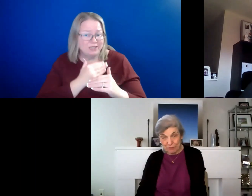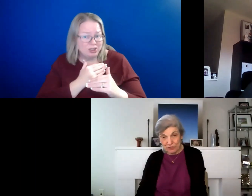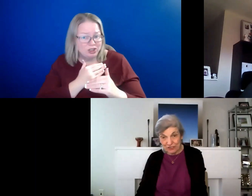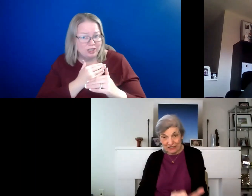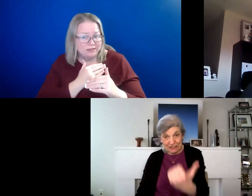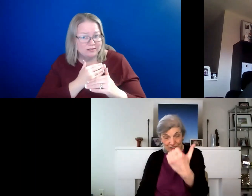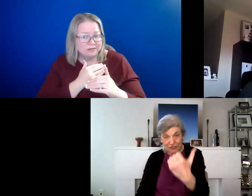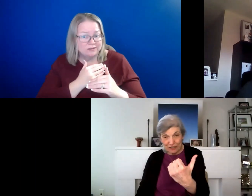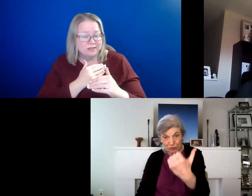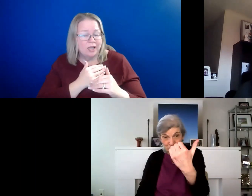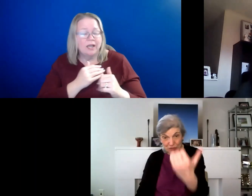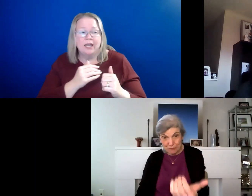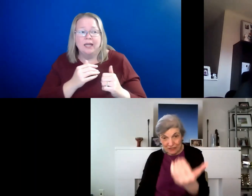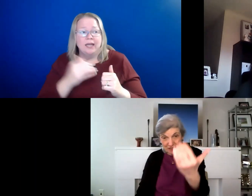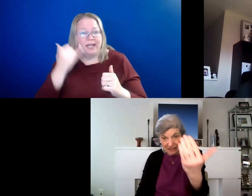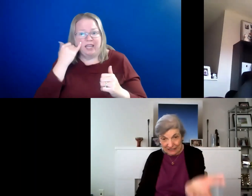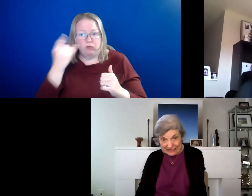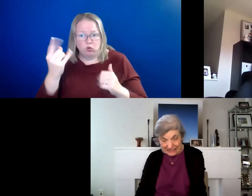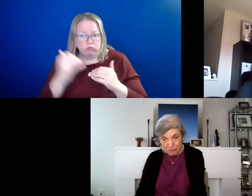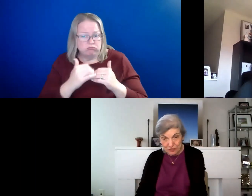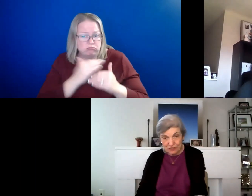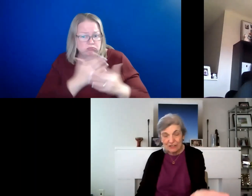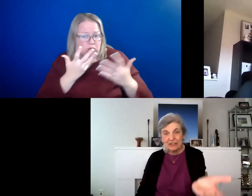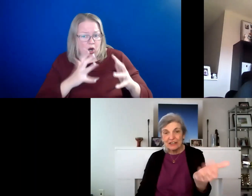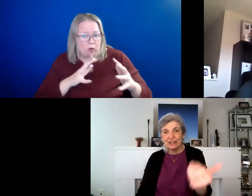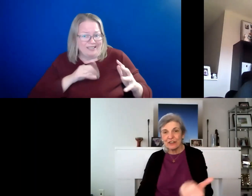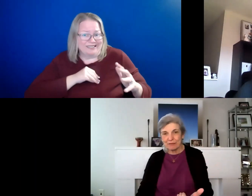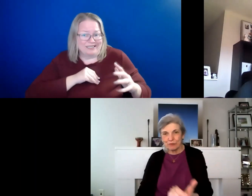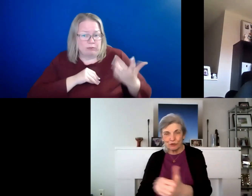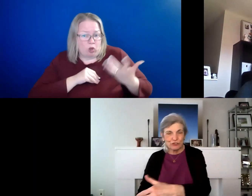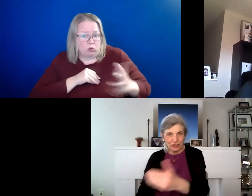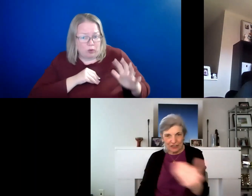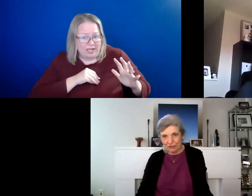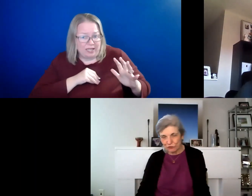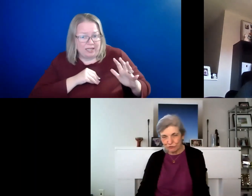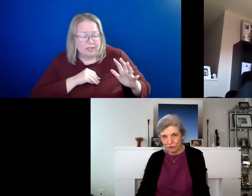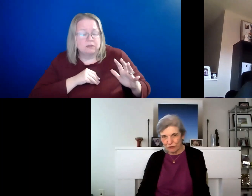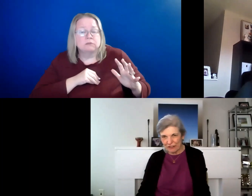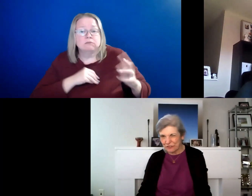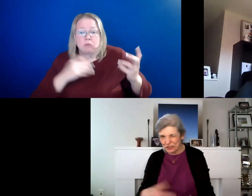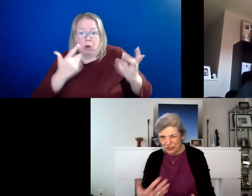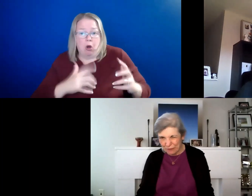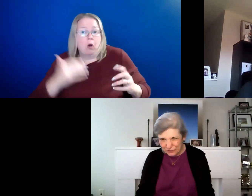13:00:13 , anything that was submitted and accepted and that load is 13:00:17 accounted for , 13:00:21 if it's something